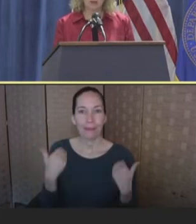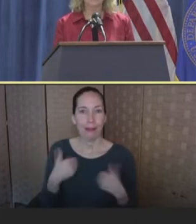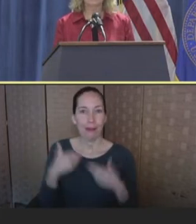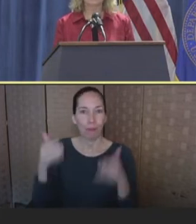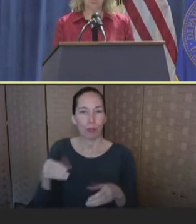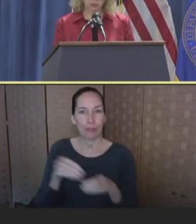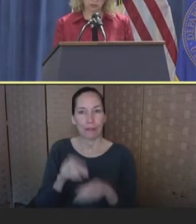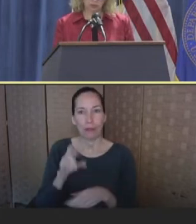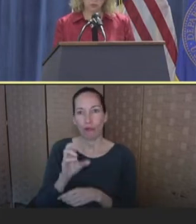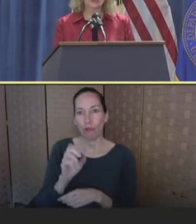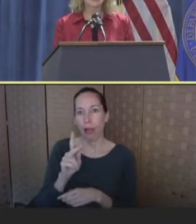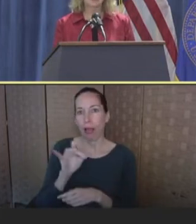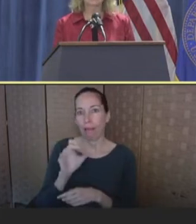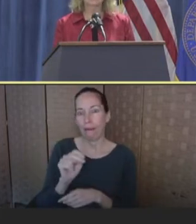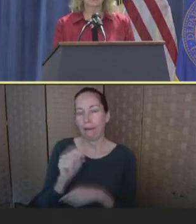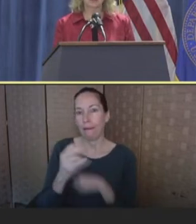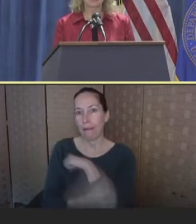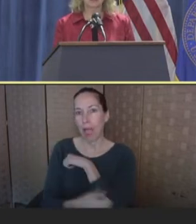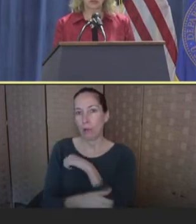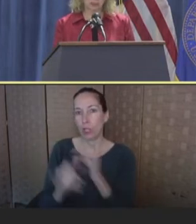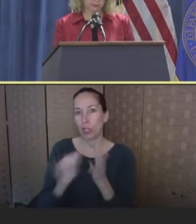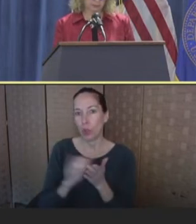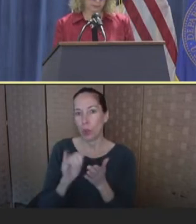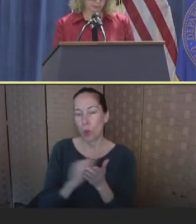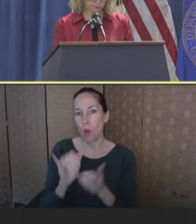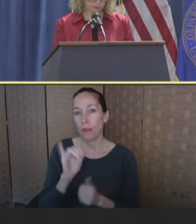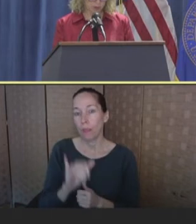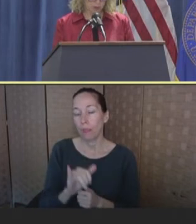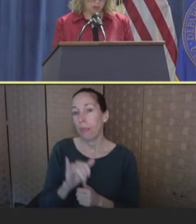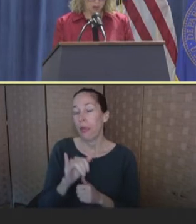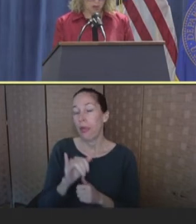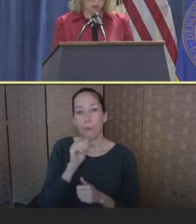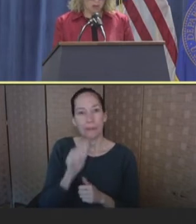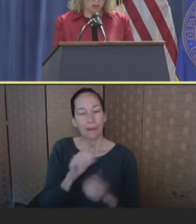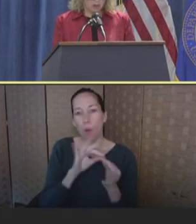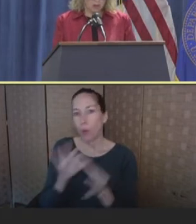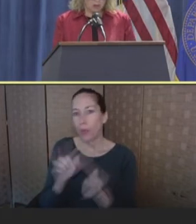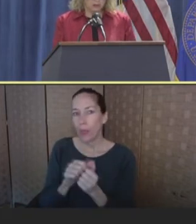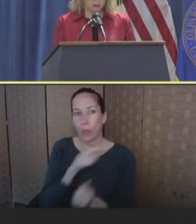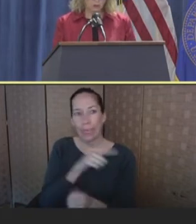The infection was not travel-related.